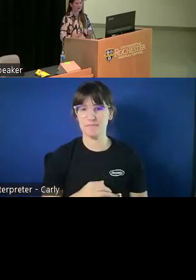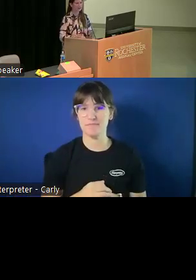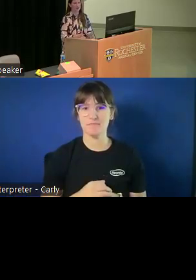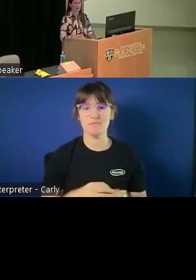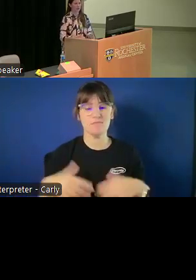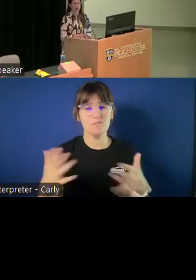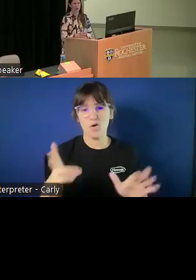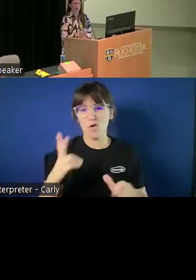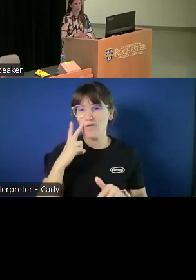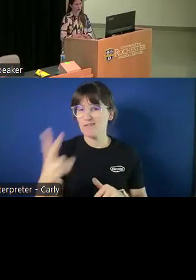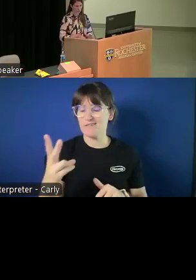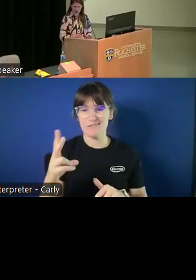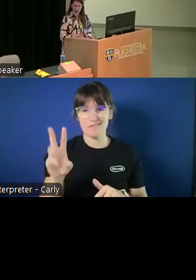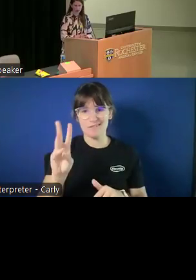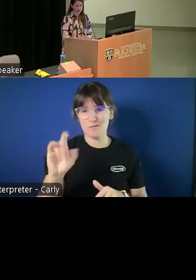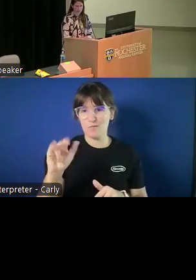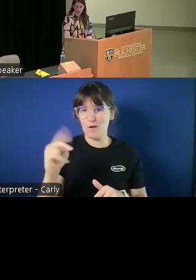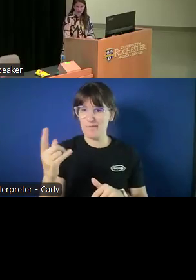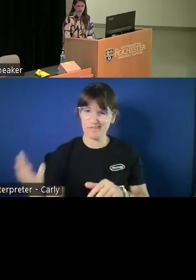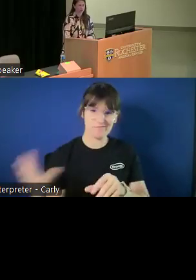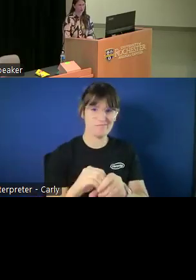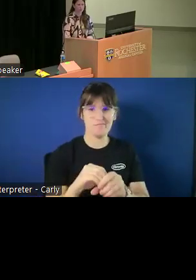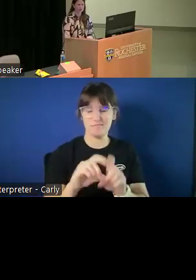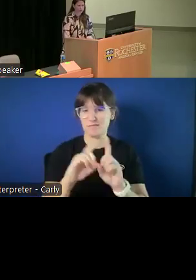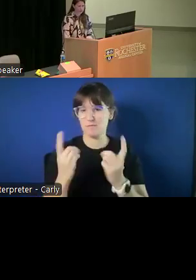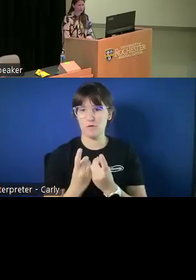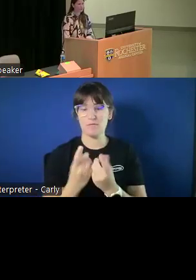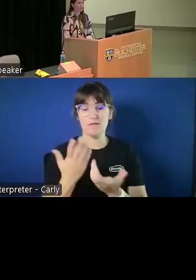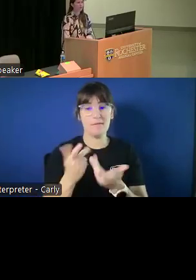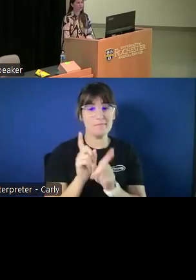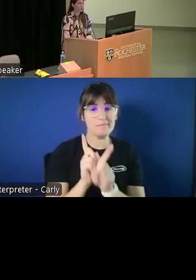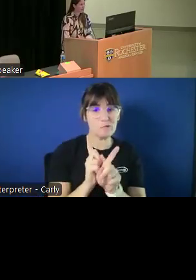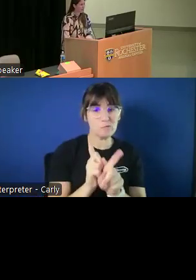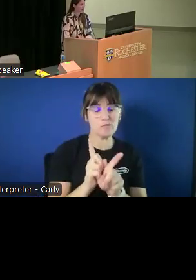into the fabric of our culture as a department whether it's through mentorship through training